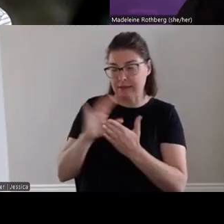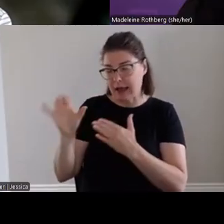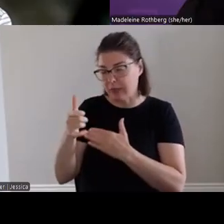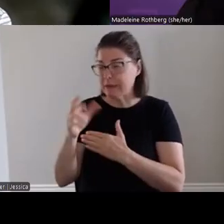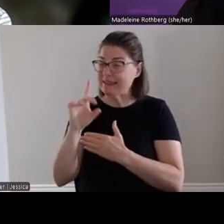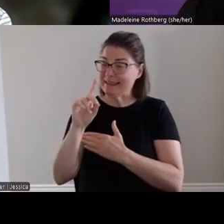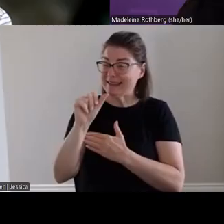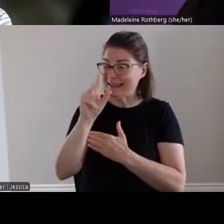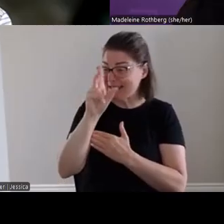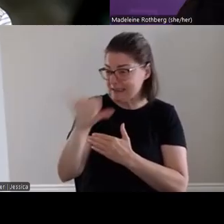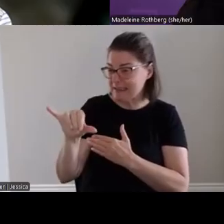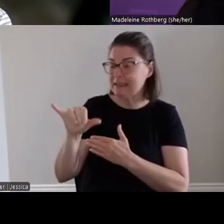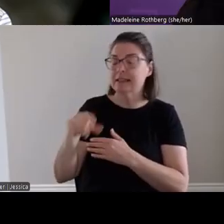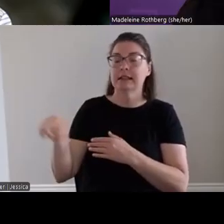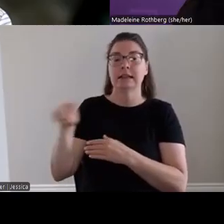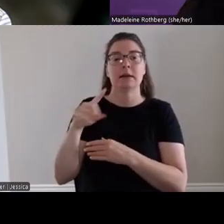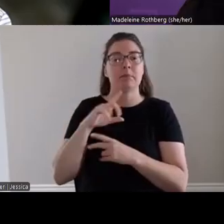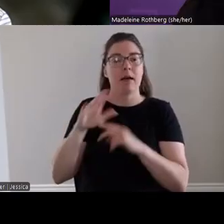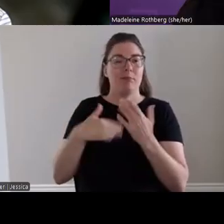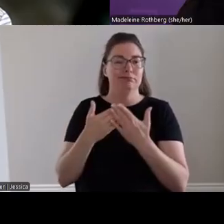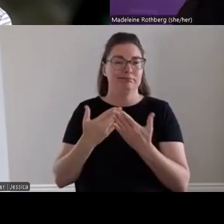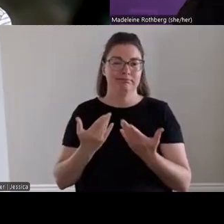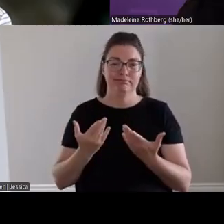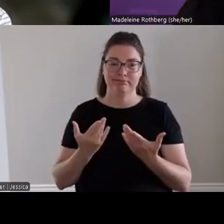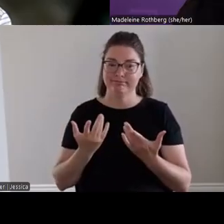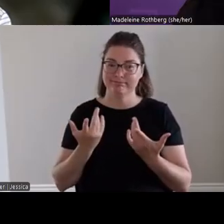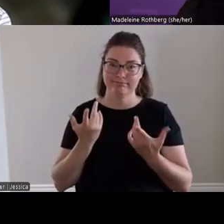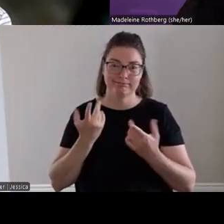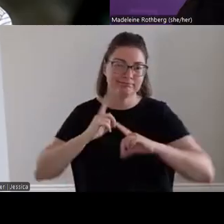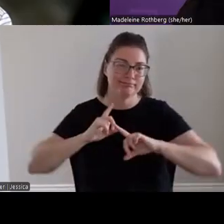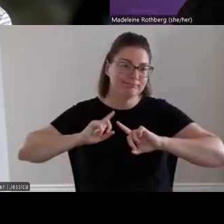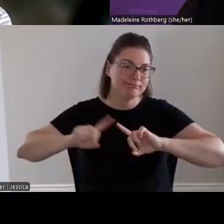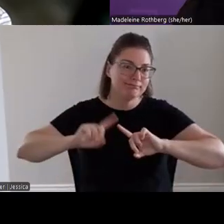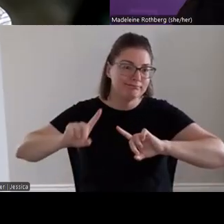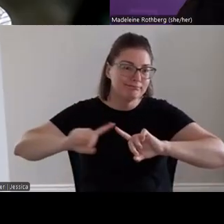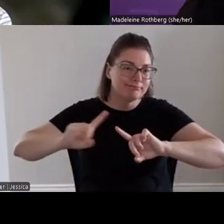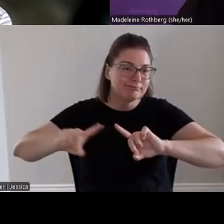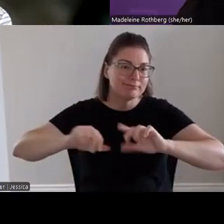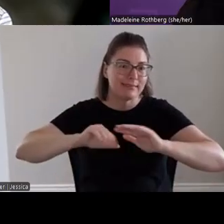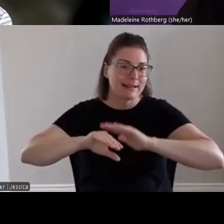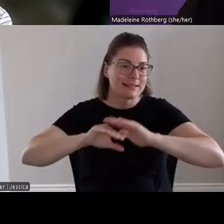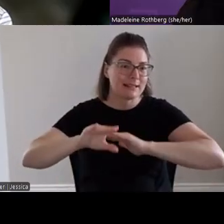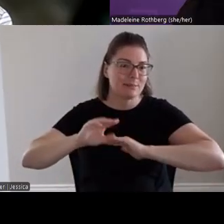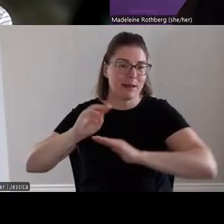and things like that, but they're all, they all use different...um, accessibility metadata, which is a bit of an issue.